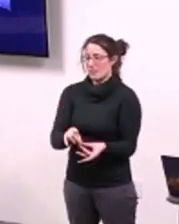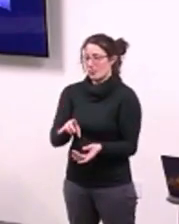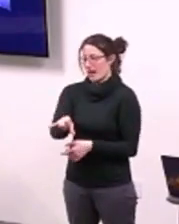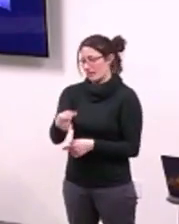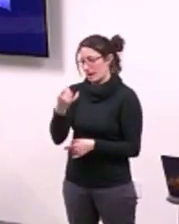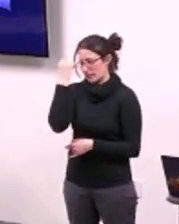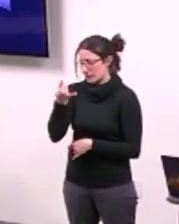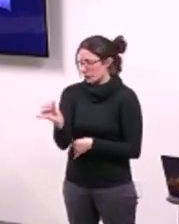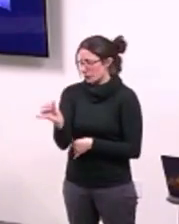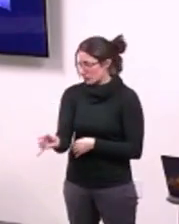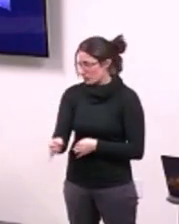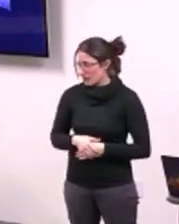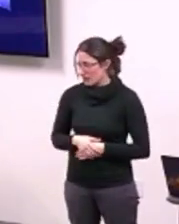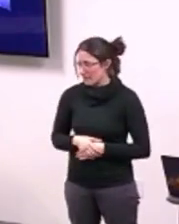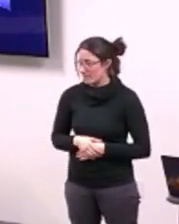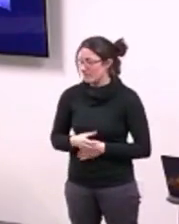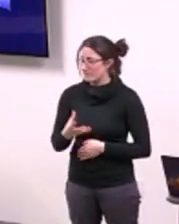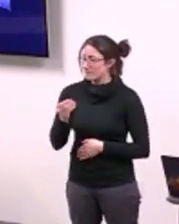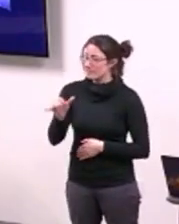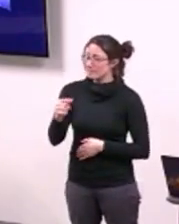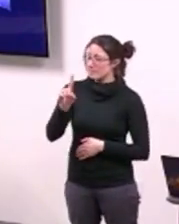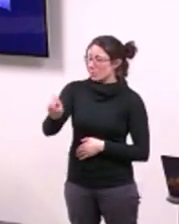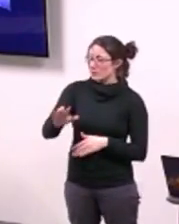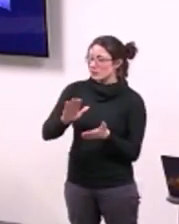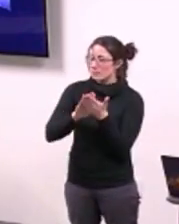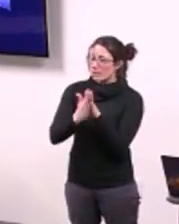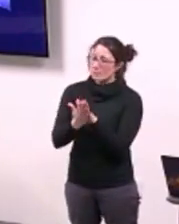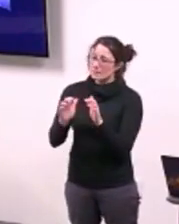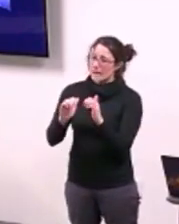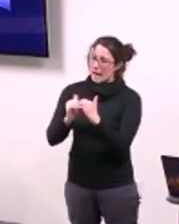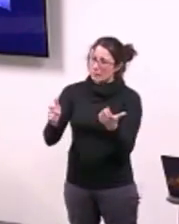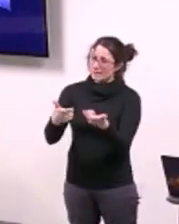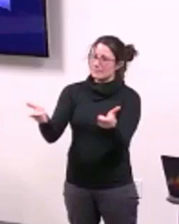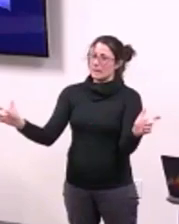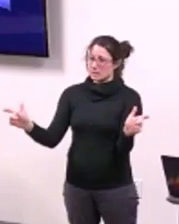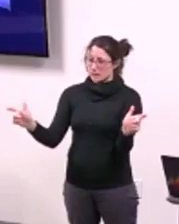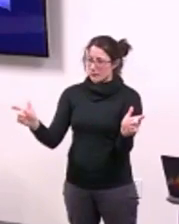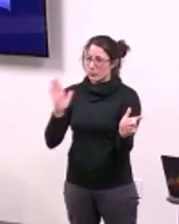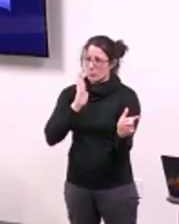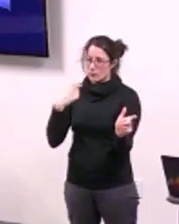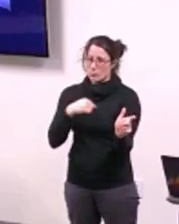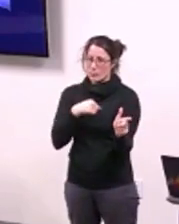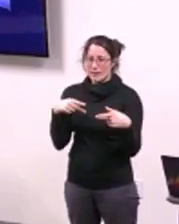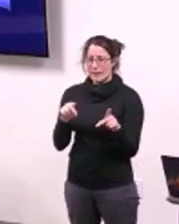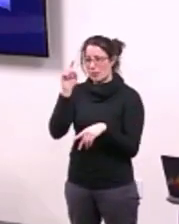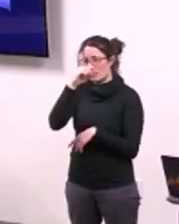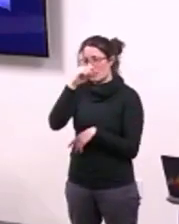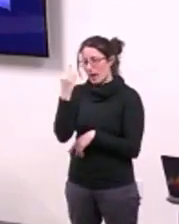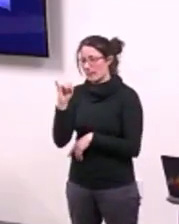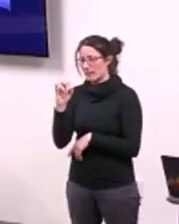And the question then become how expansive are we in allowing black and indigenous and negatively racialized people